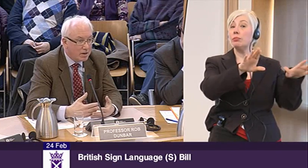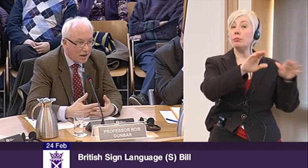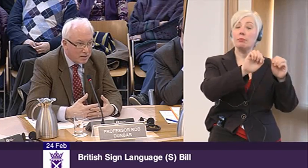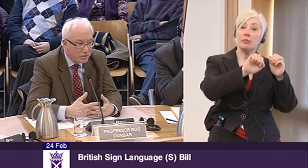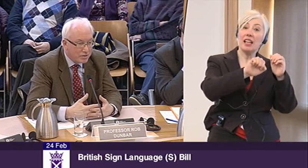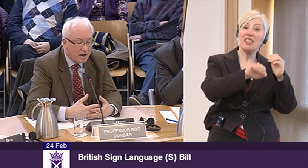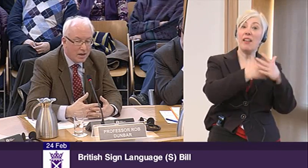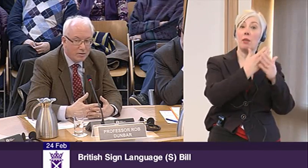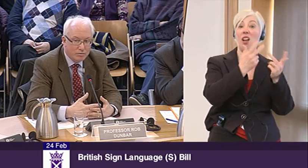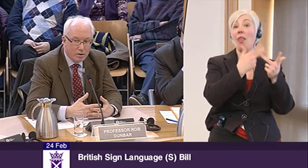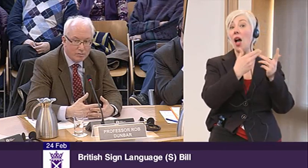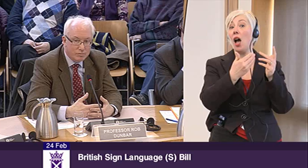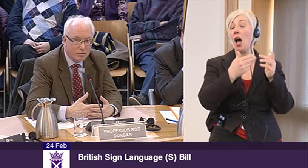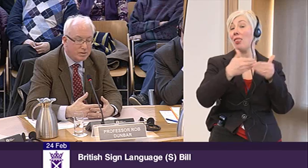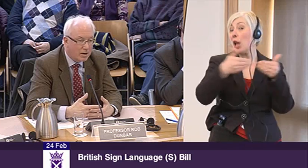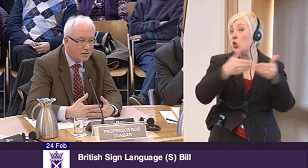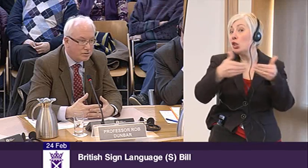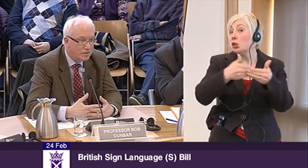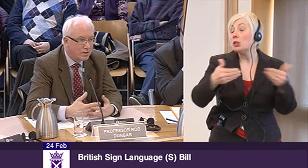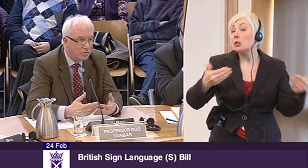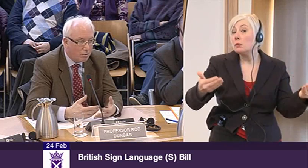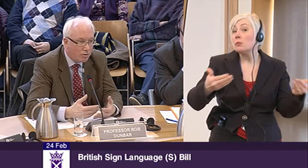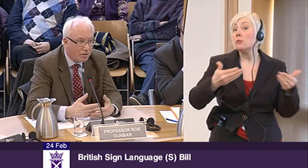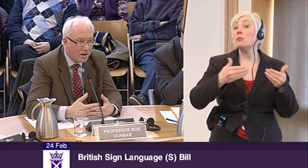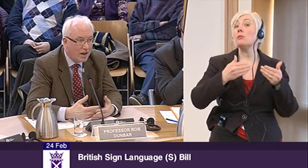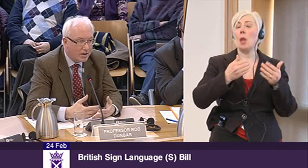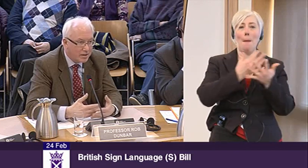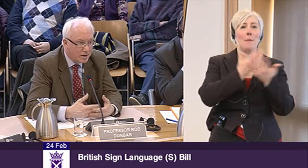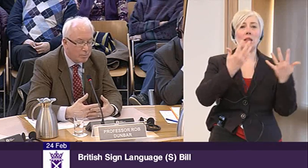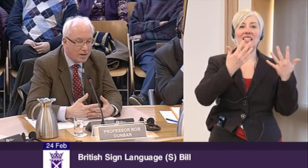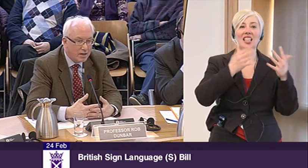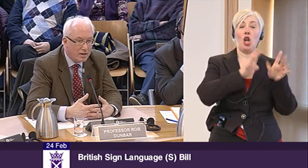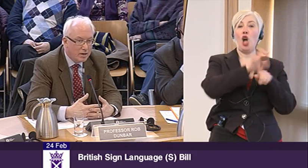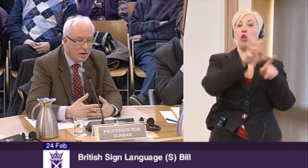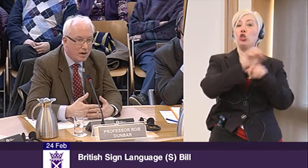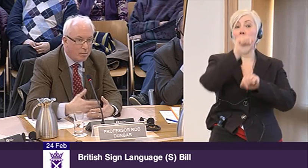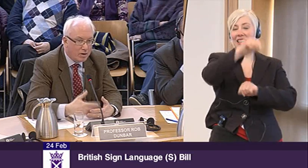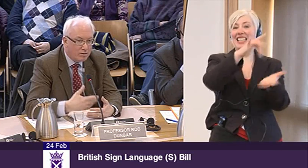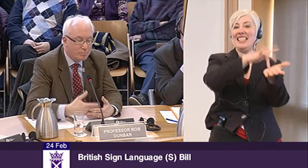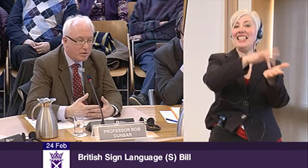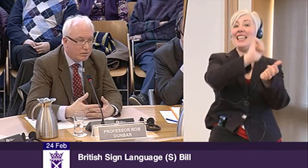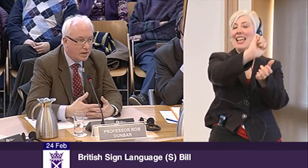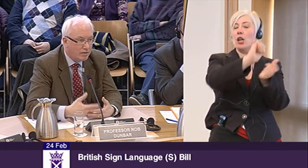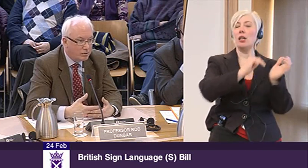languages. Toronto is a multicultural city where many languages are spoken but more and